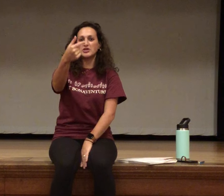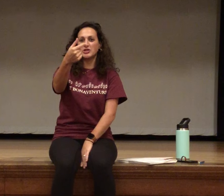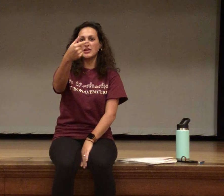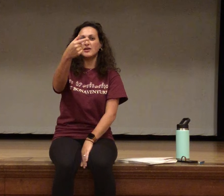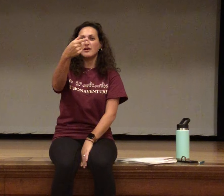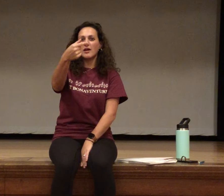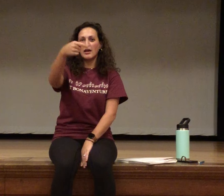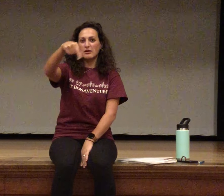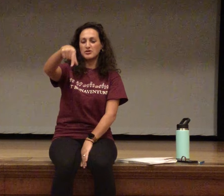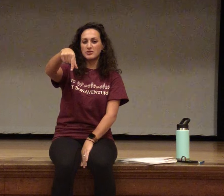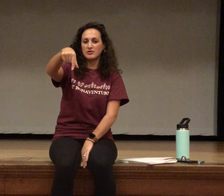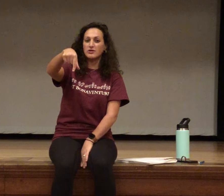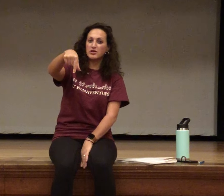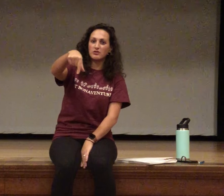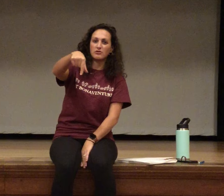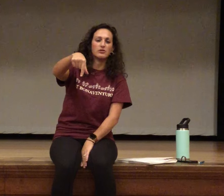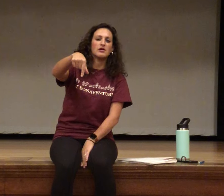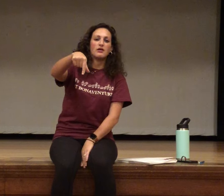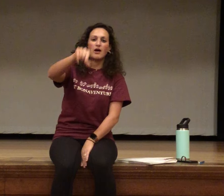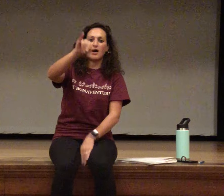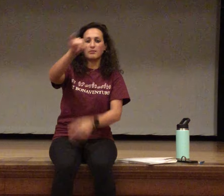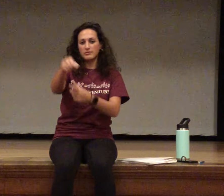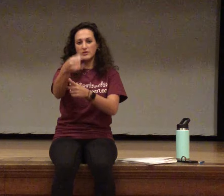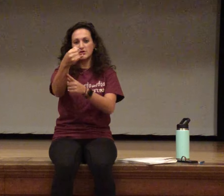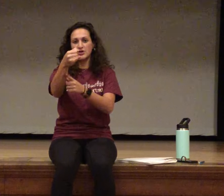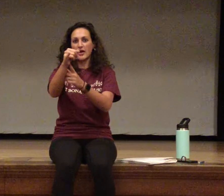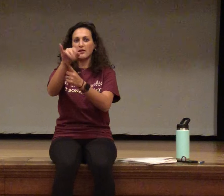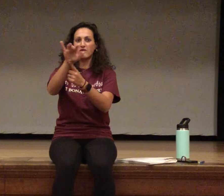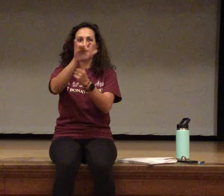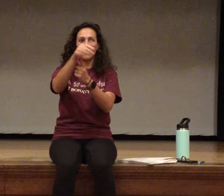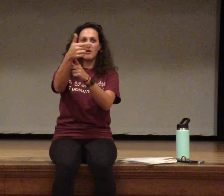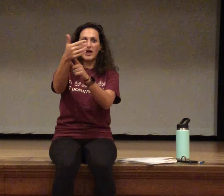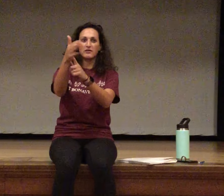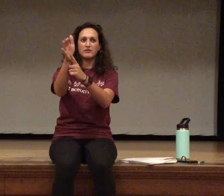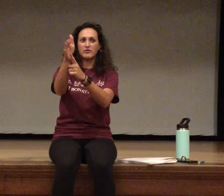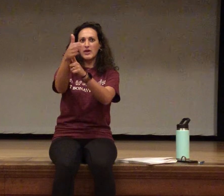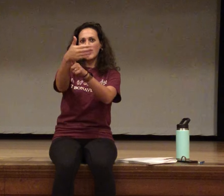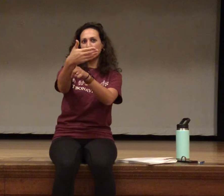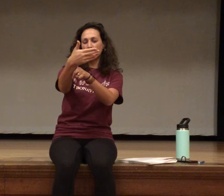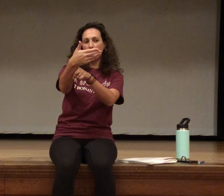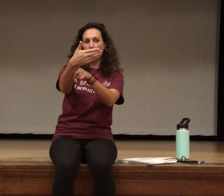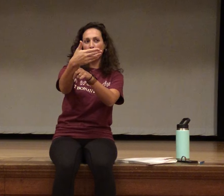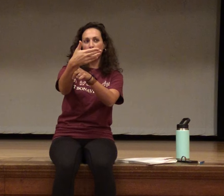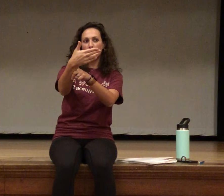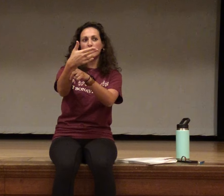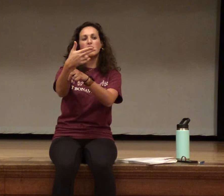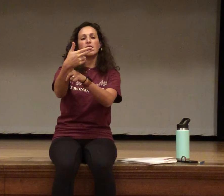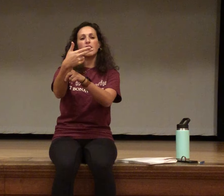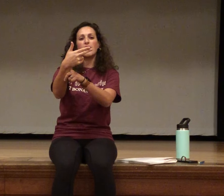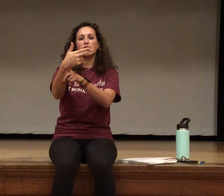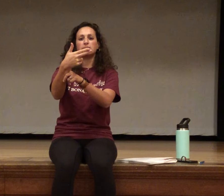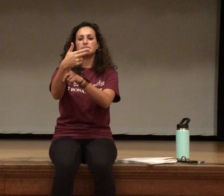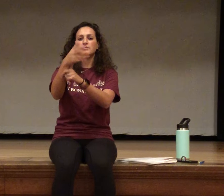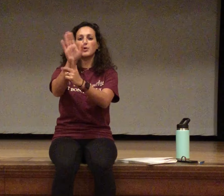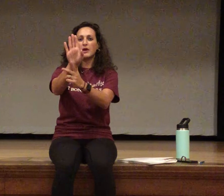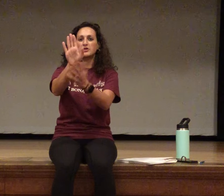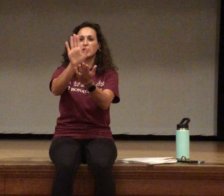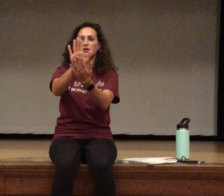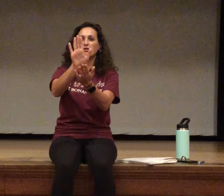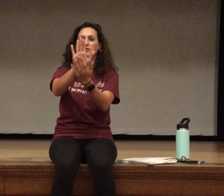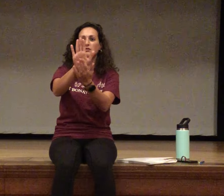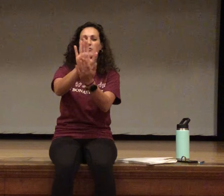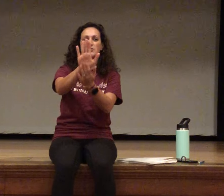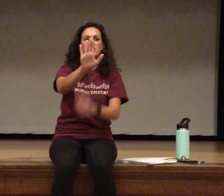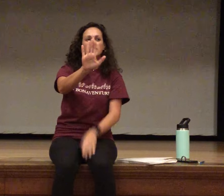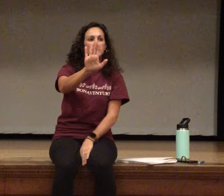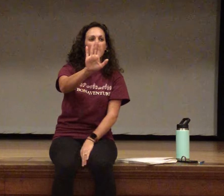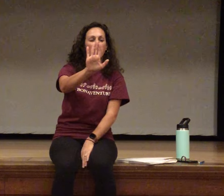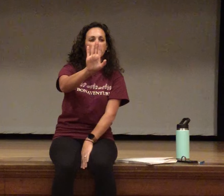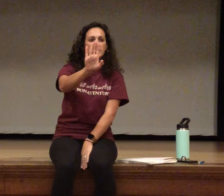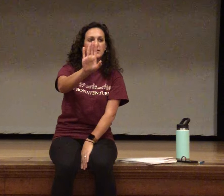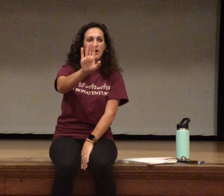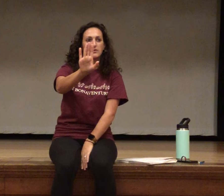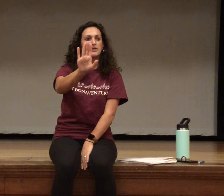like g h q j those are all kind of in more um but make sure most of those your palm is out